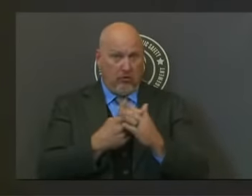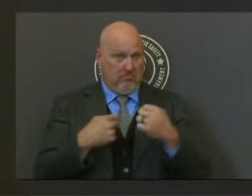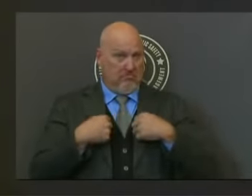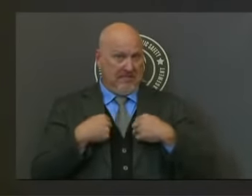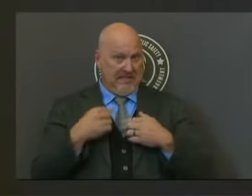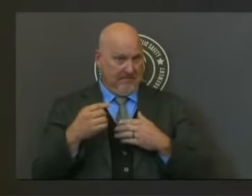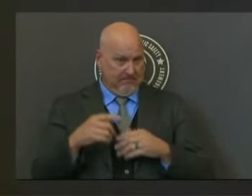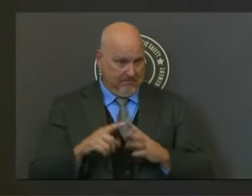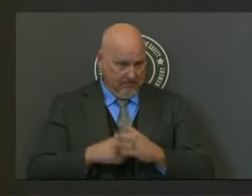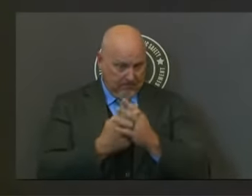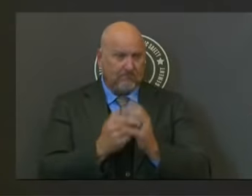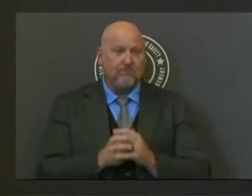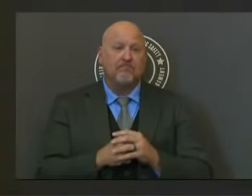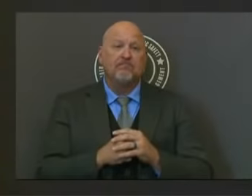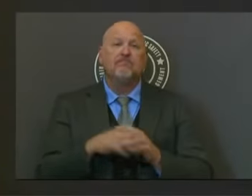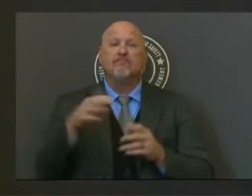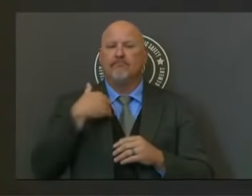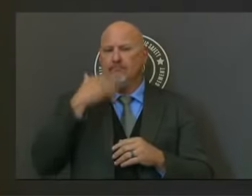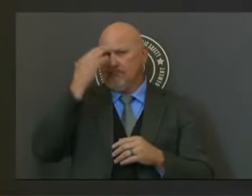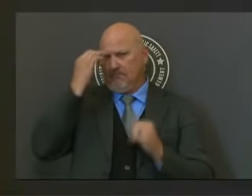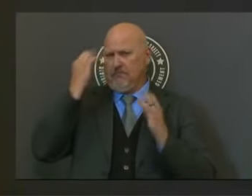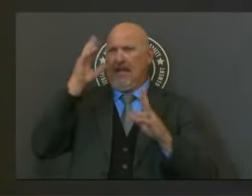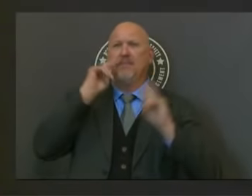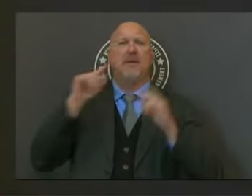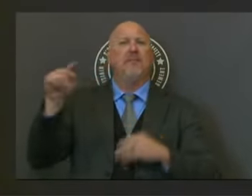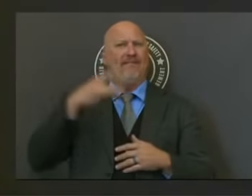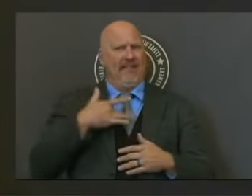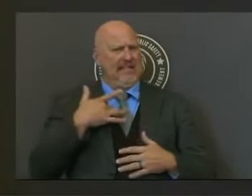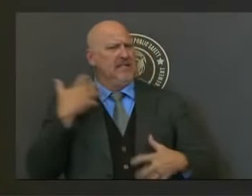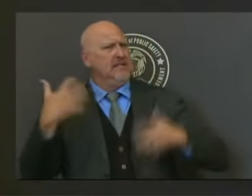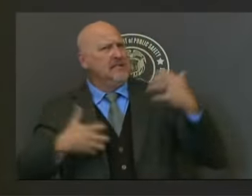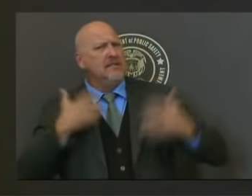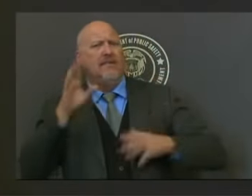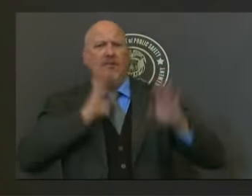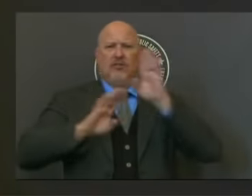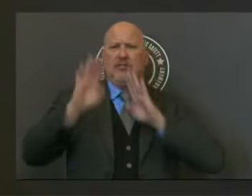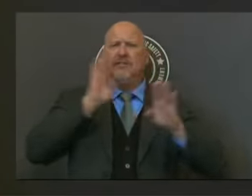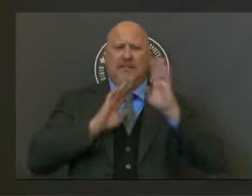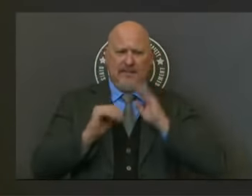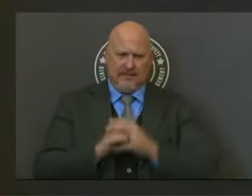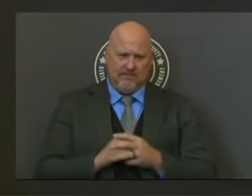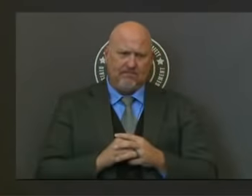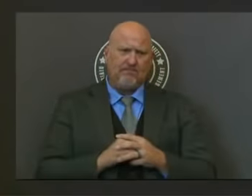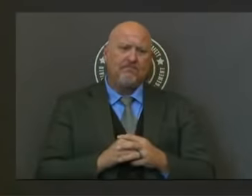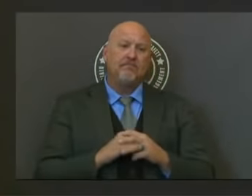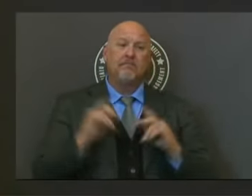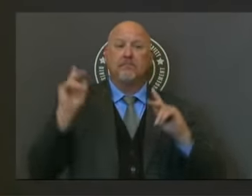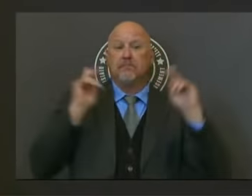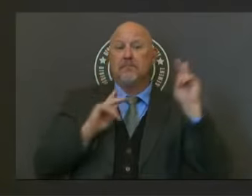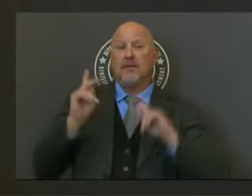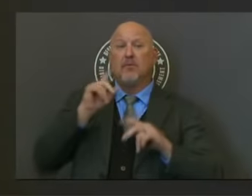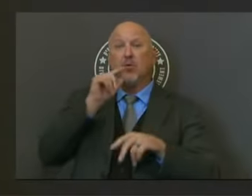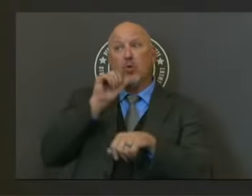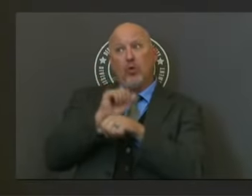for a lot of us are particulars in the medical